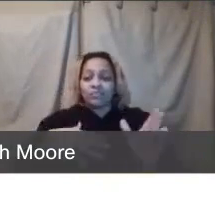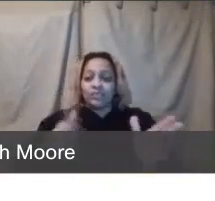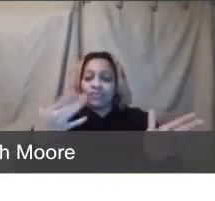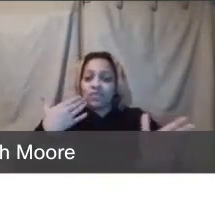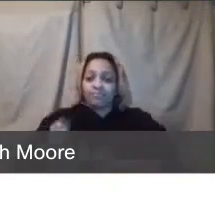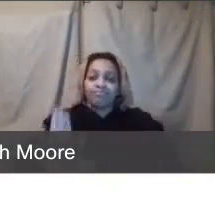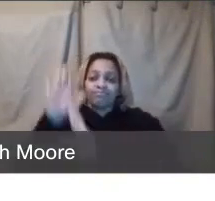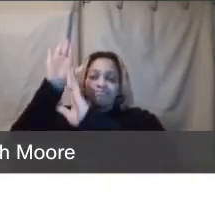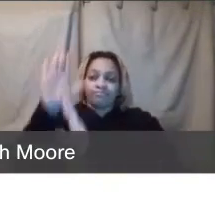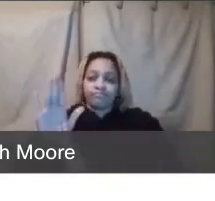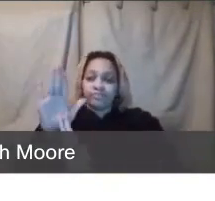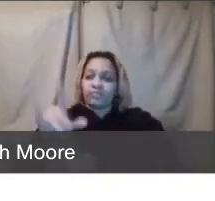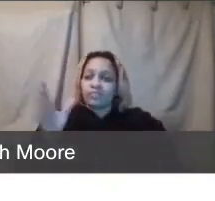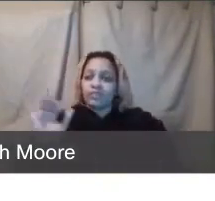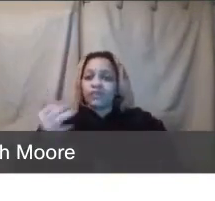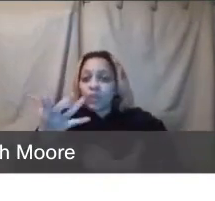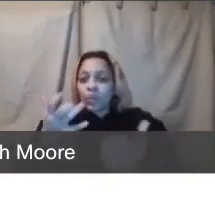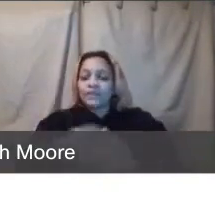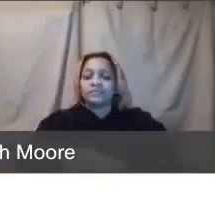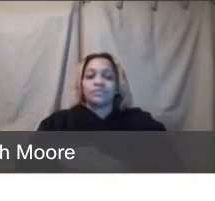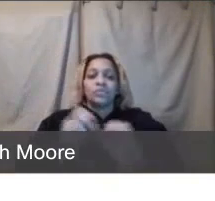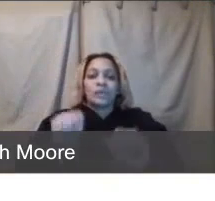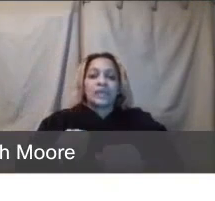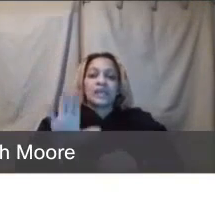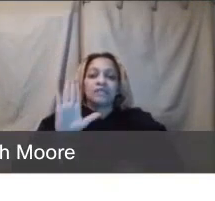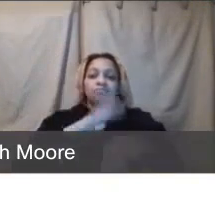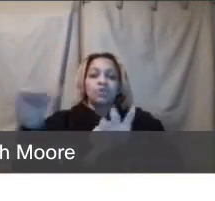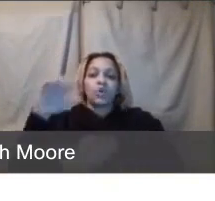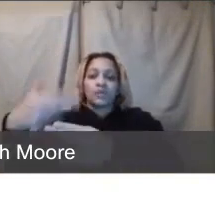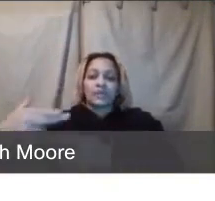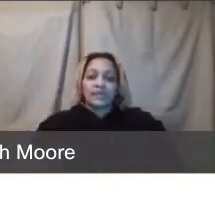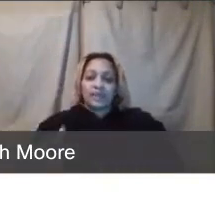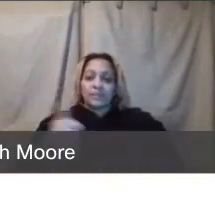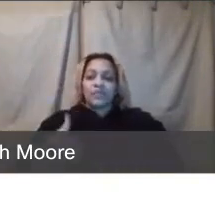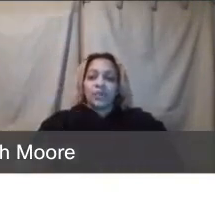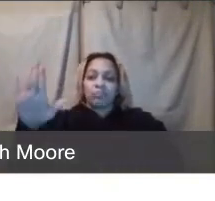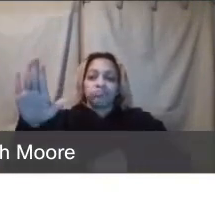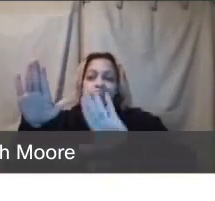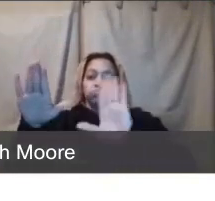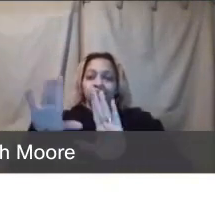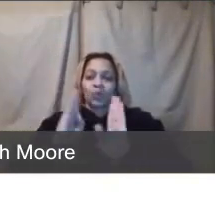which will describe earlier, and we can call in you in the order that the hands go up, or at least, in the order that we see them,